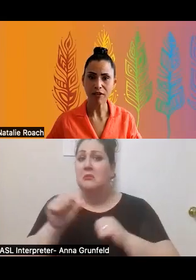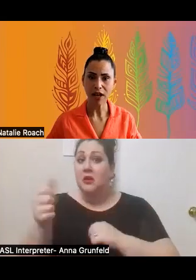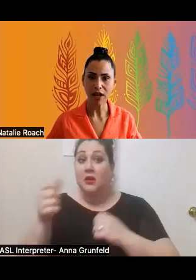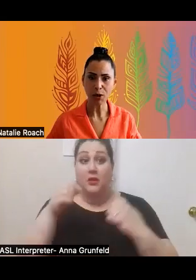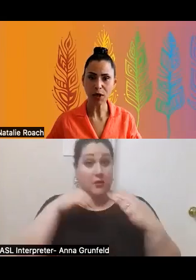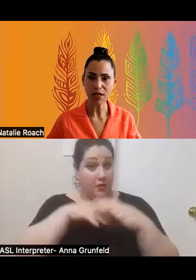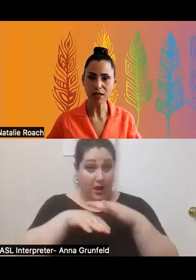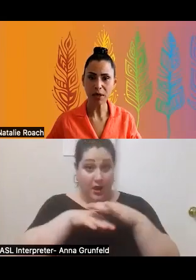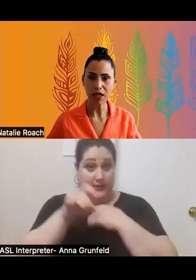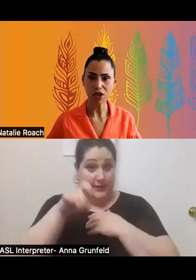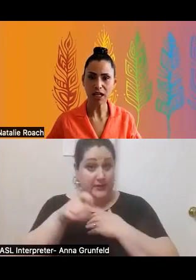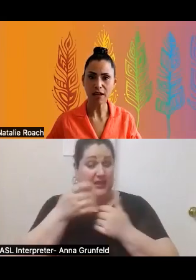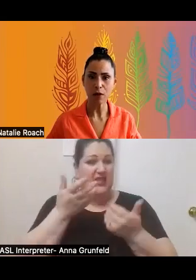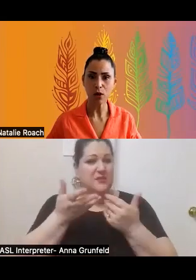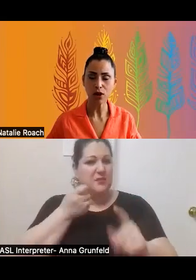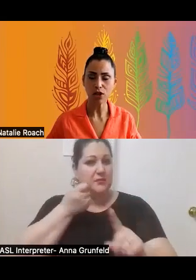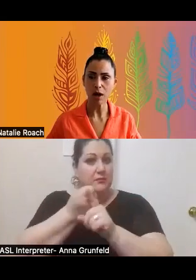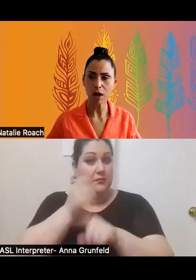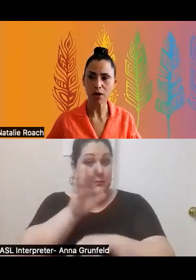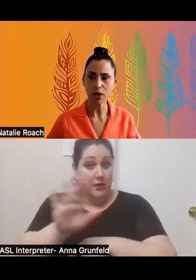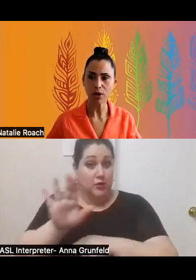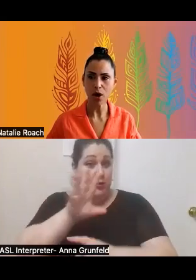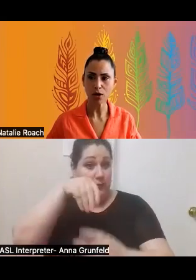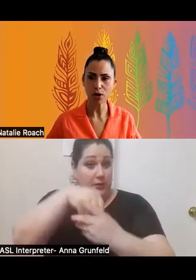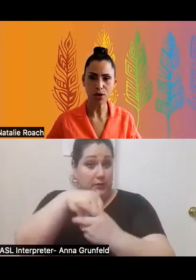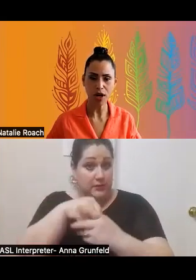affect your participation in the workshop that we could also address